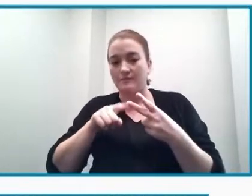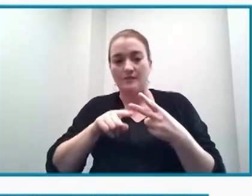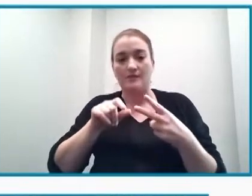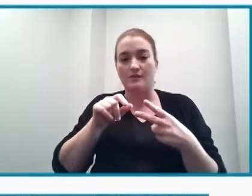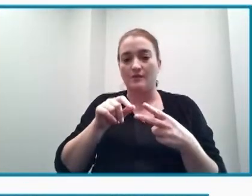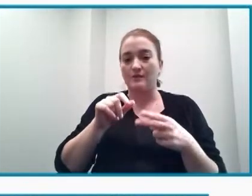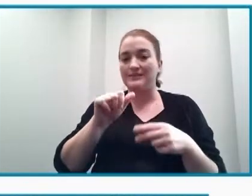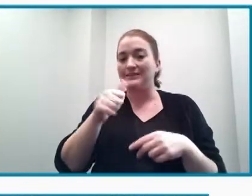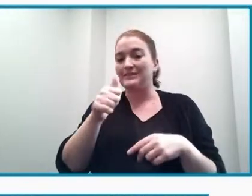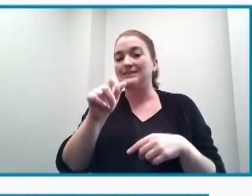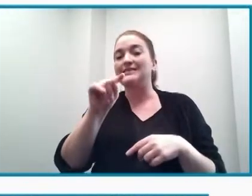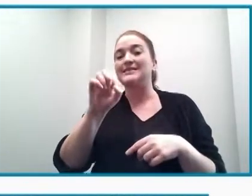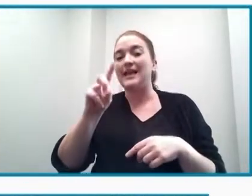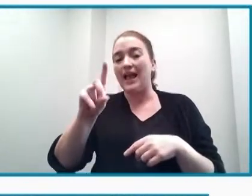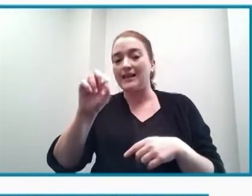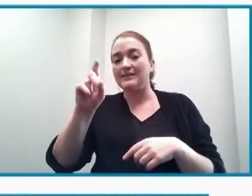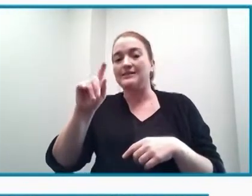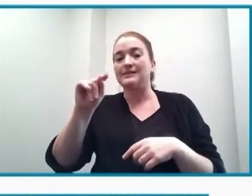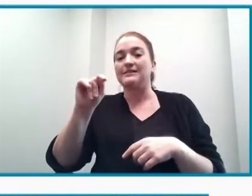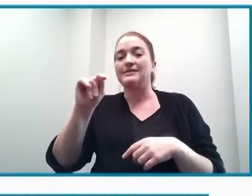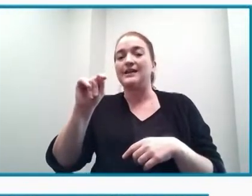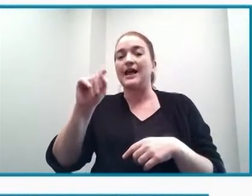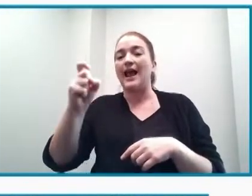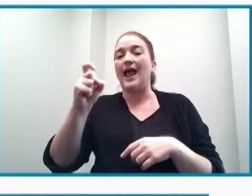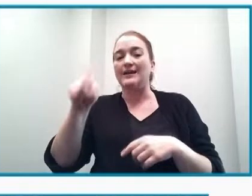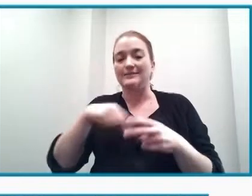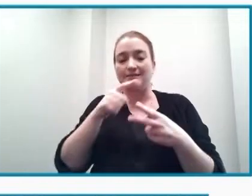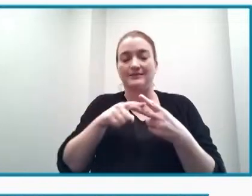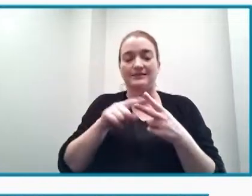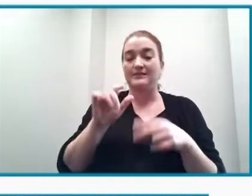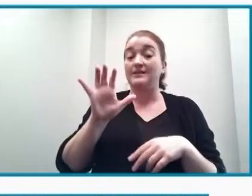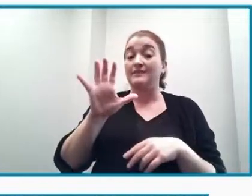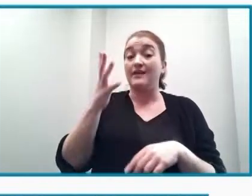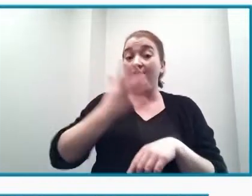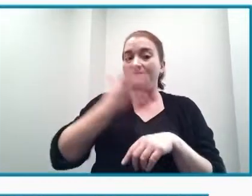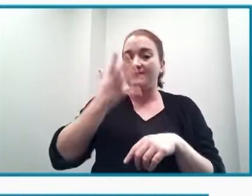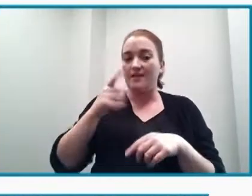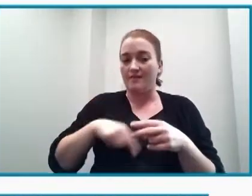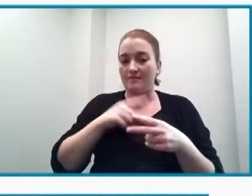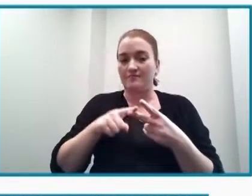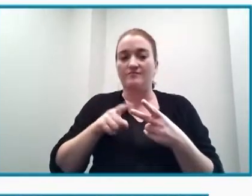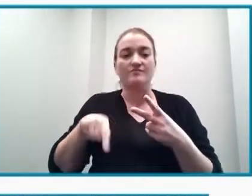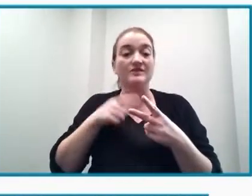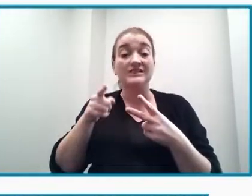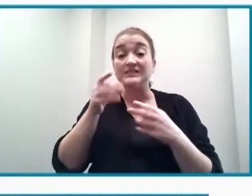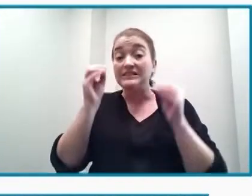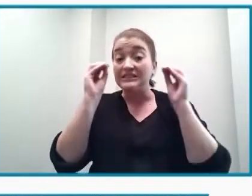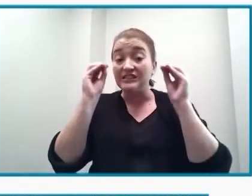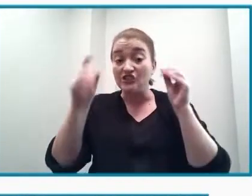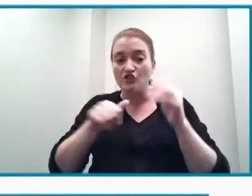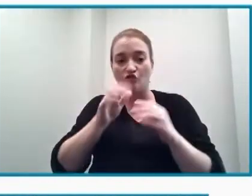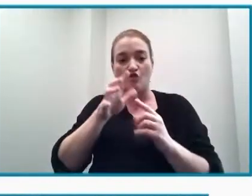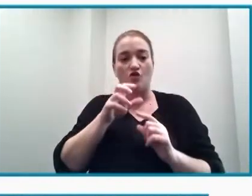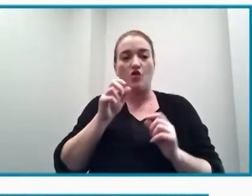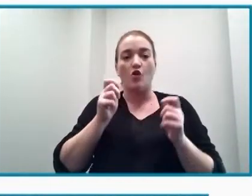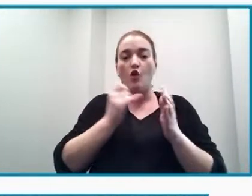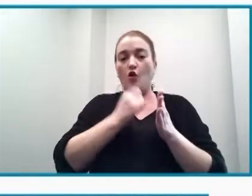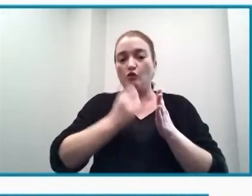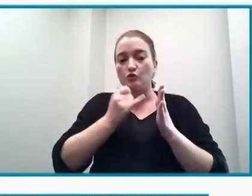he's a teaching artist and a commissioned playwright with The Old Globe Theater, a teaching artist with the La Jolla Playhouse and the poet in residence for the